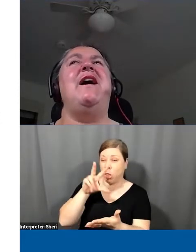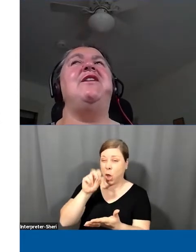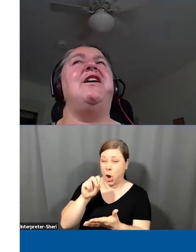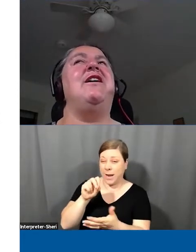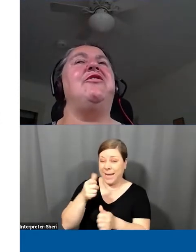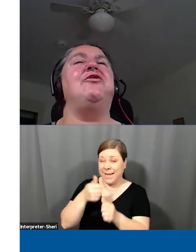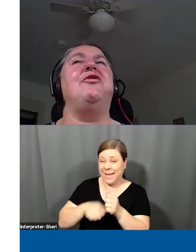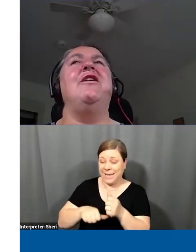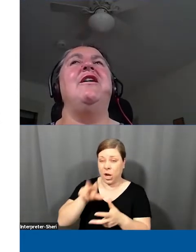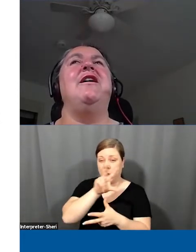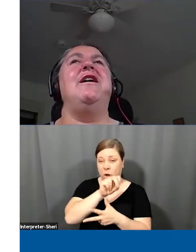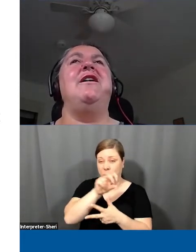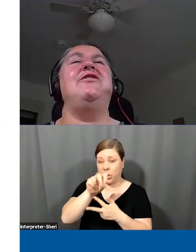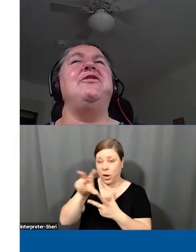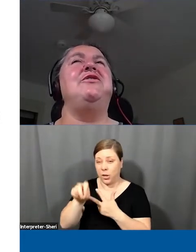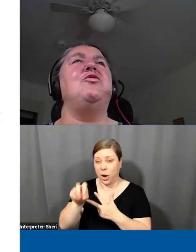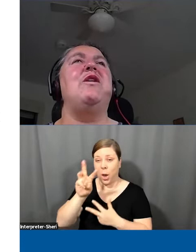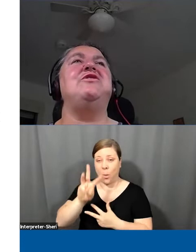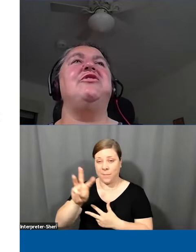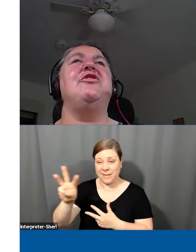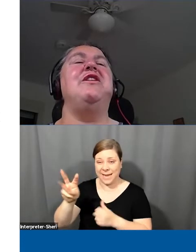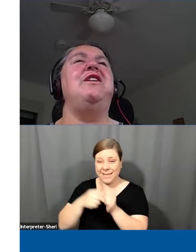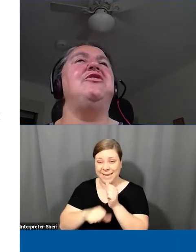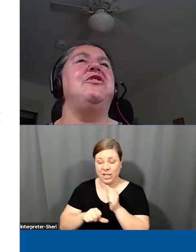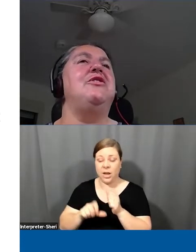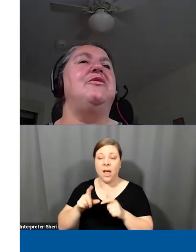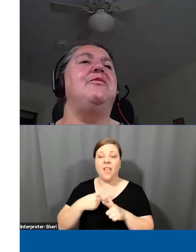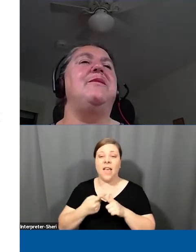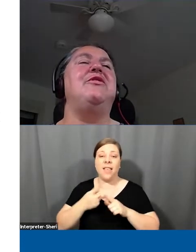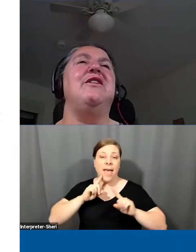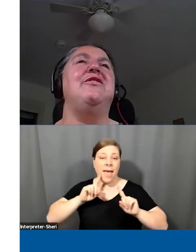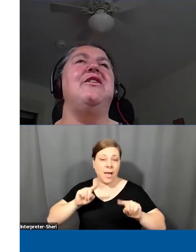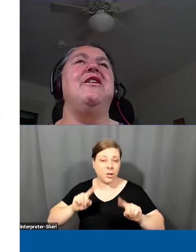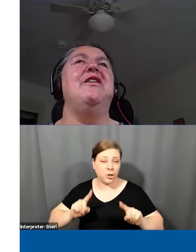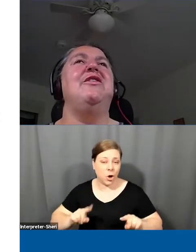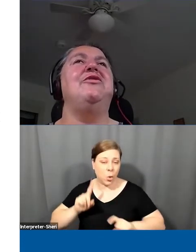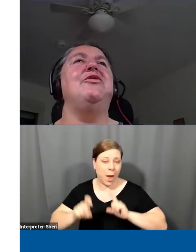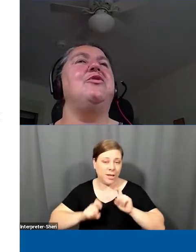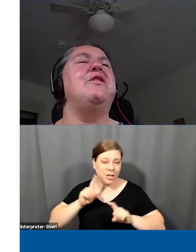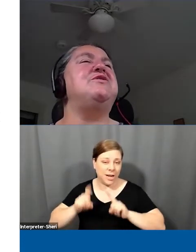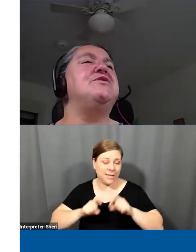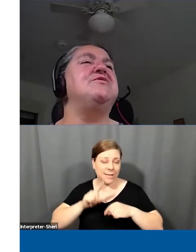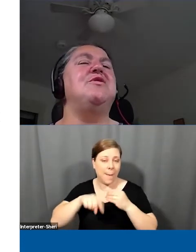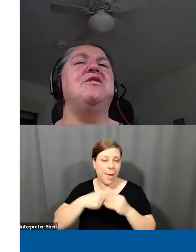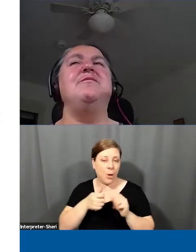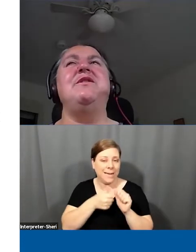had to answer a series of questions on each of the websites. So the questions were,